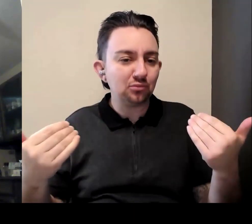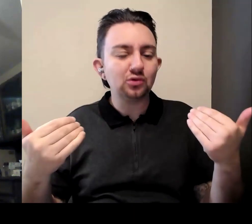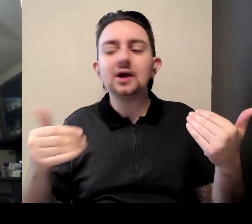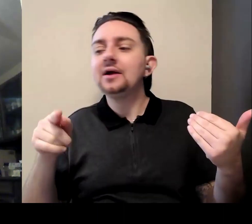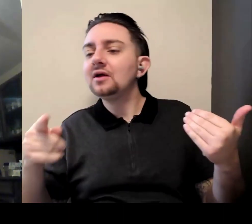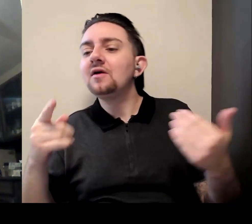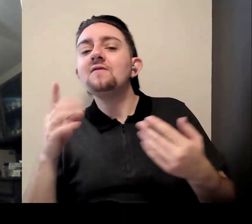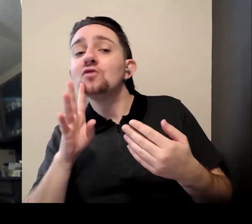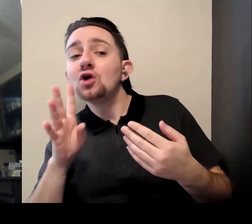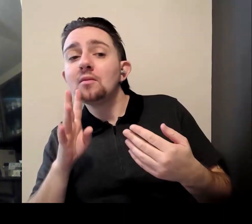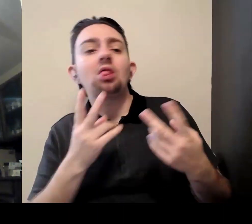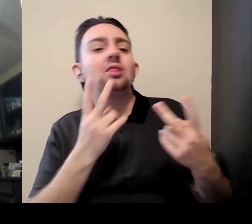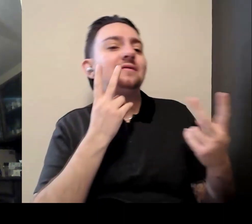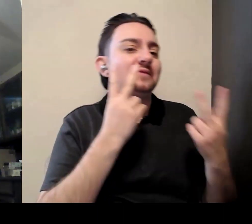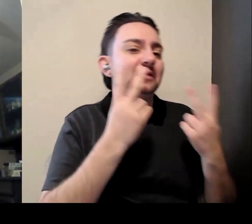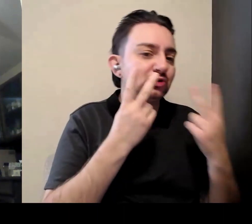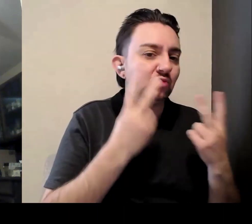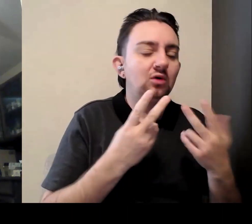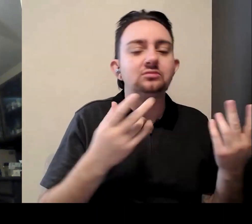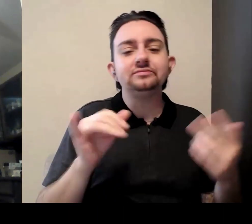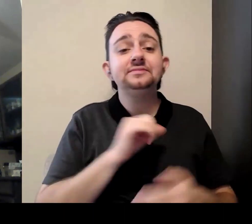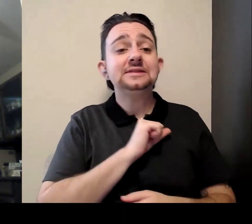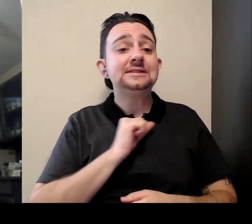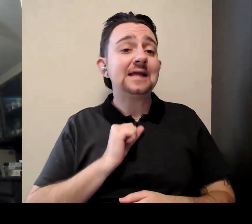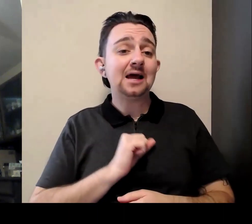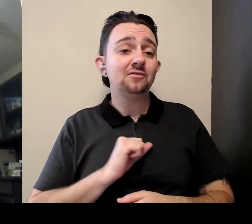The Stanford-Binet four, not so much.